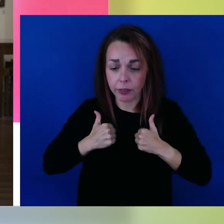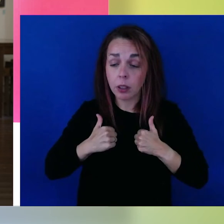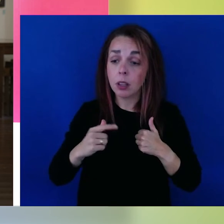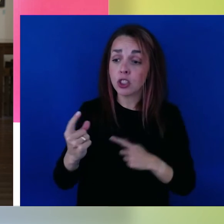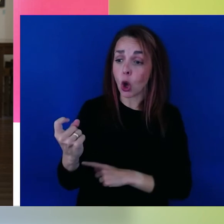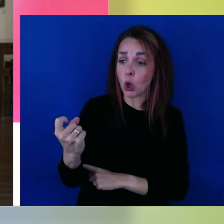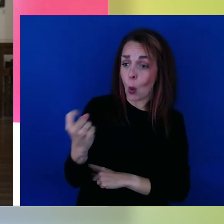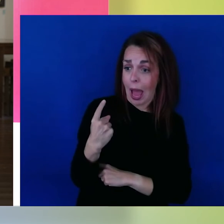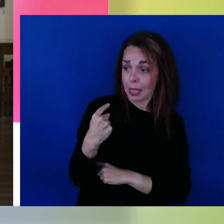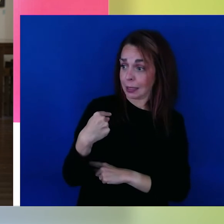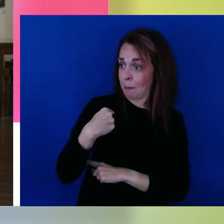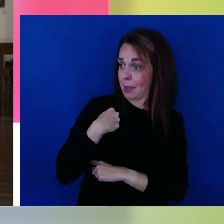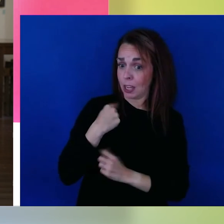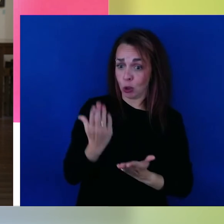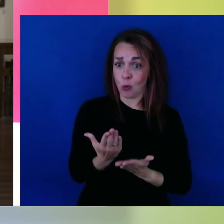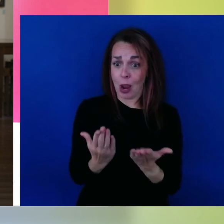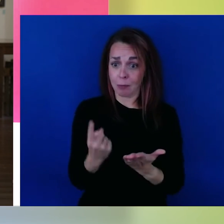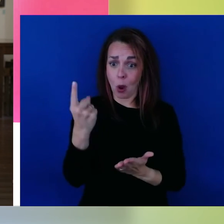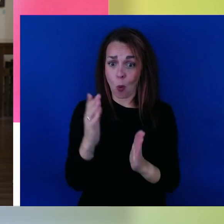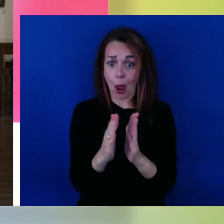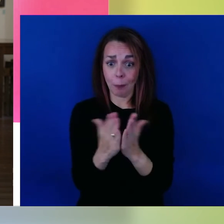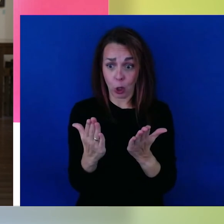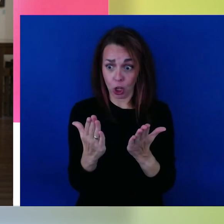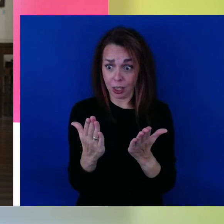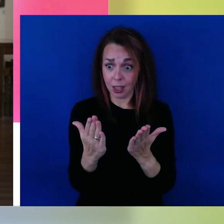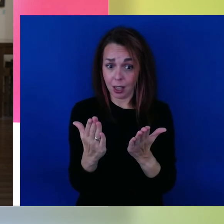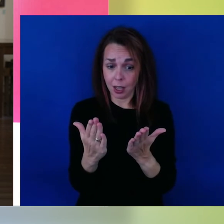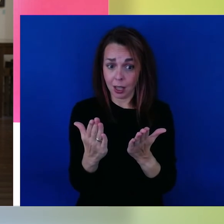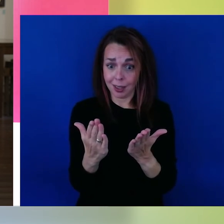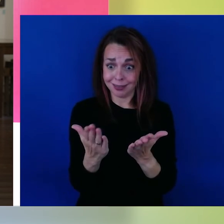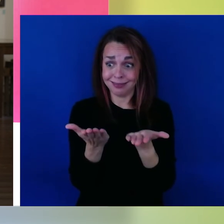for one single book recommendation from me, here you go.